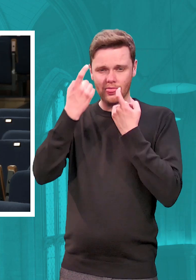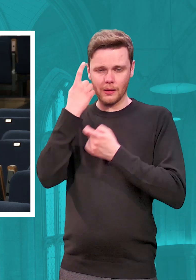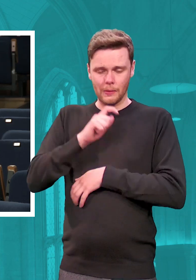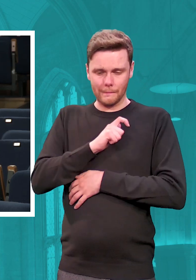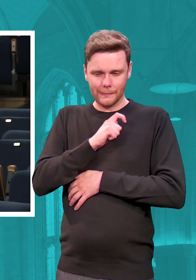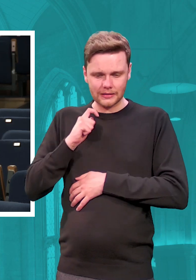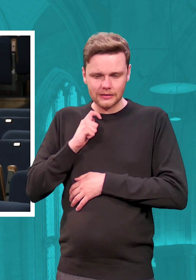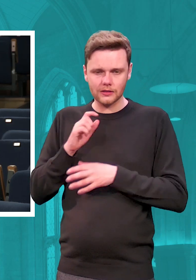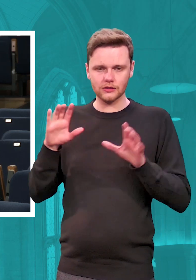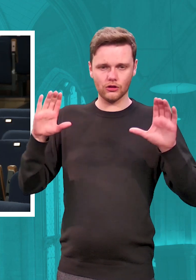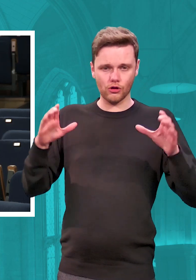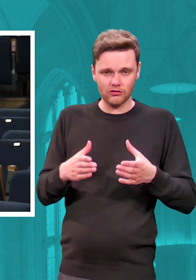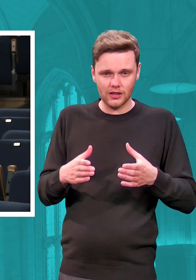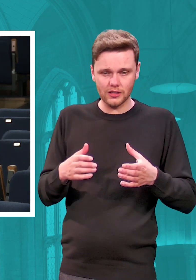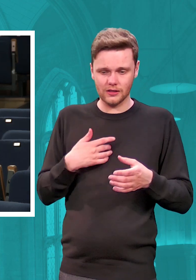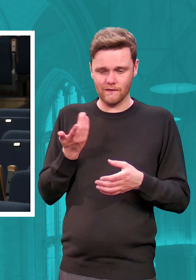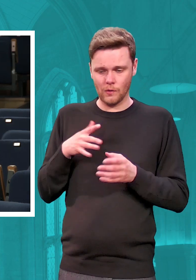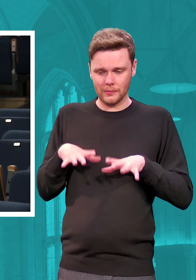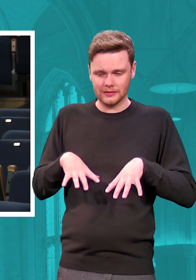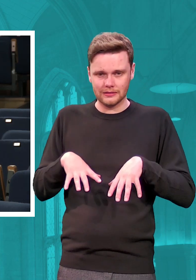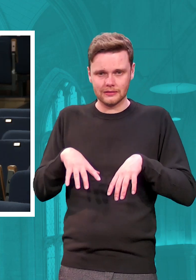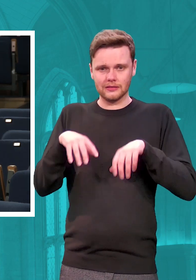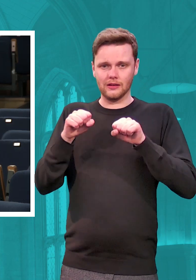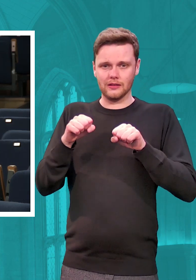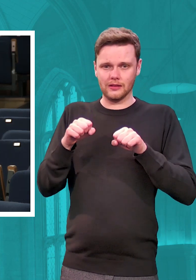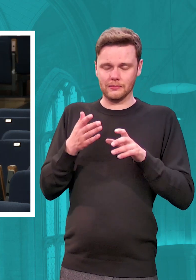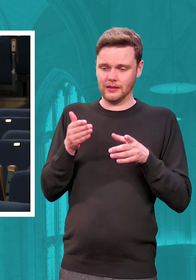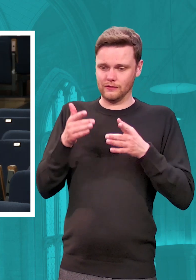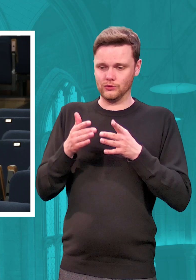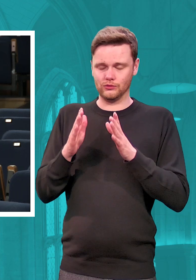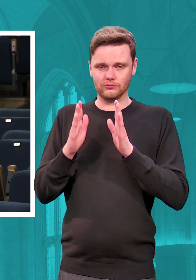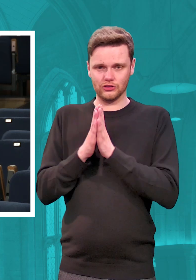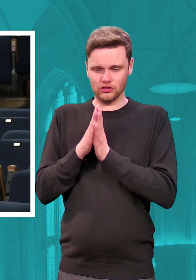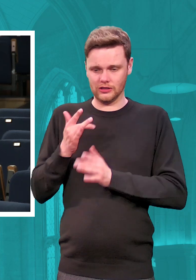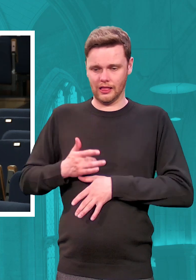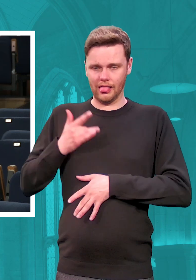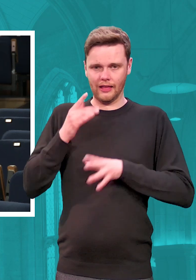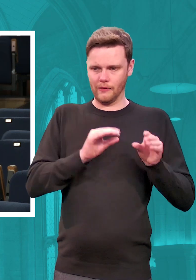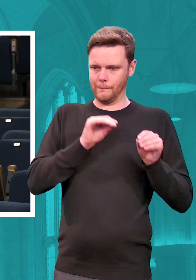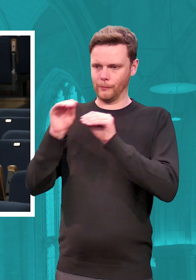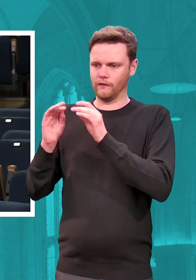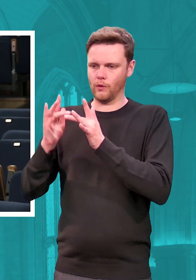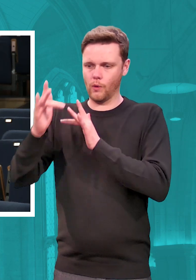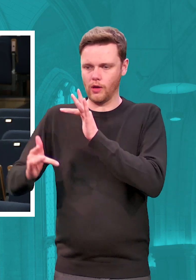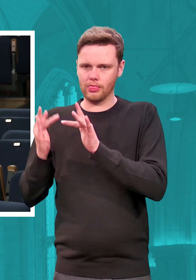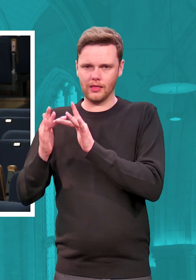who from a standing start, put church life online and sustained worship and fellowship as never before.